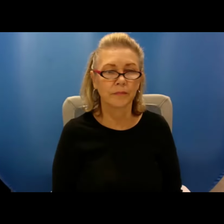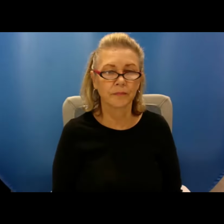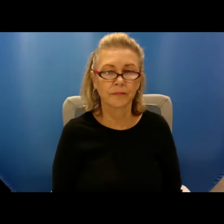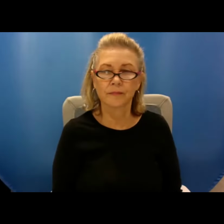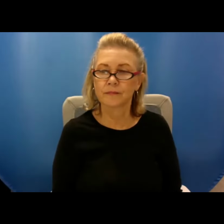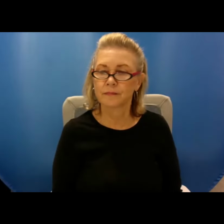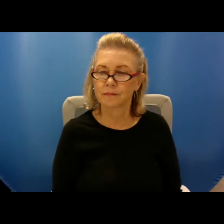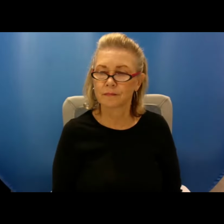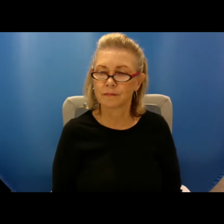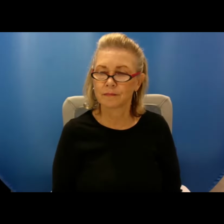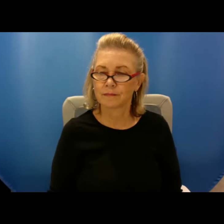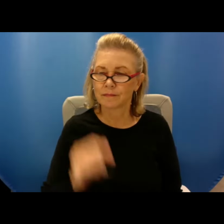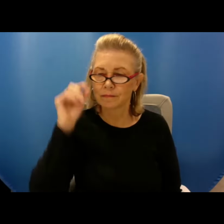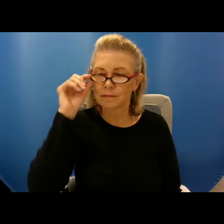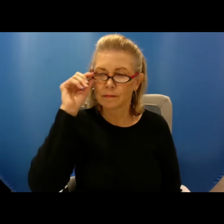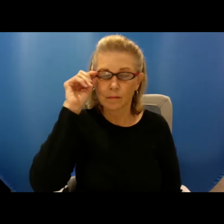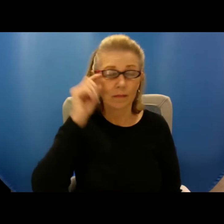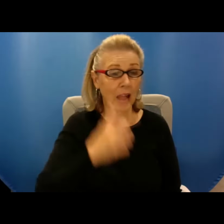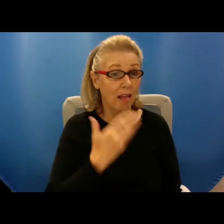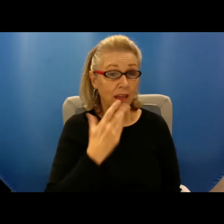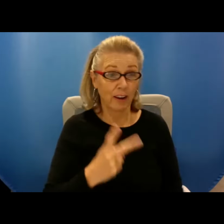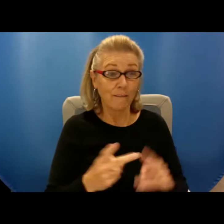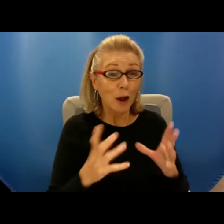All right, thank you very much to all of my participants